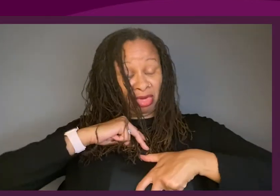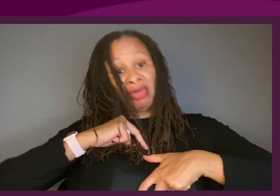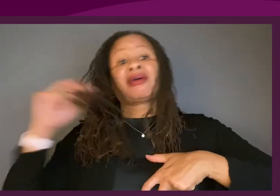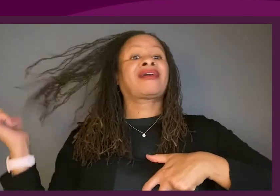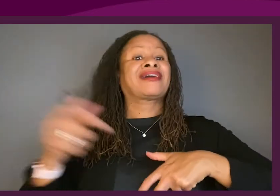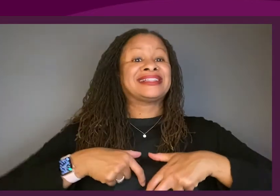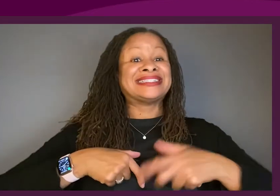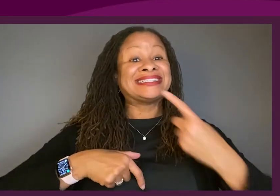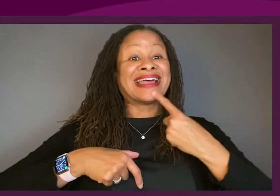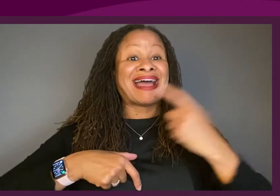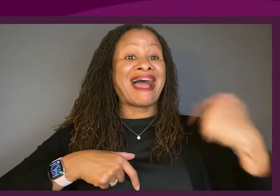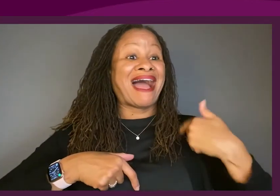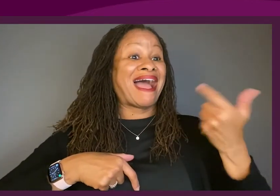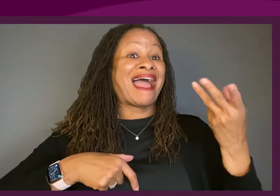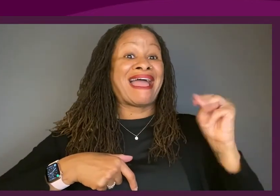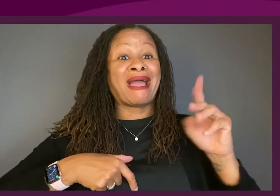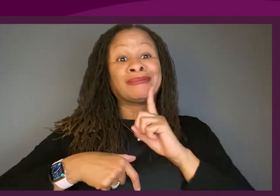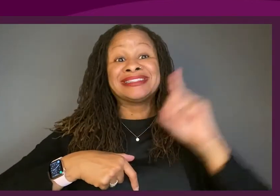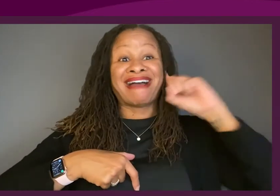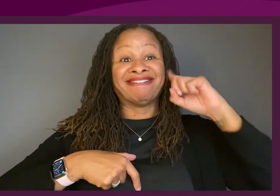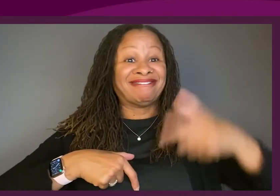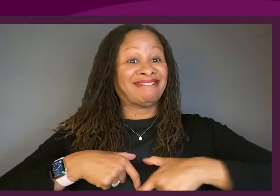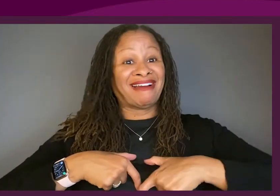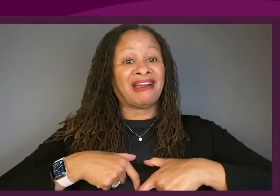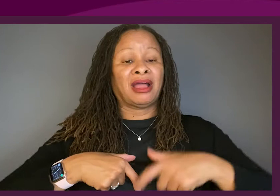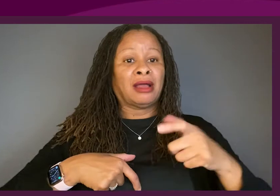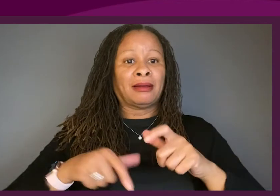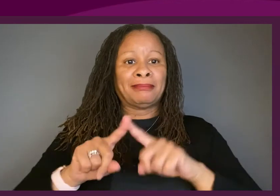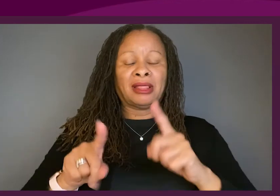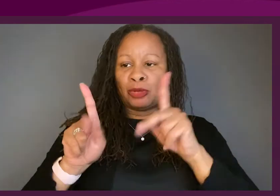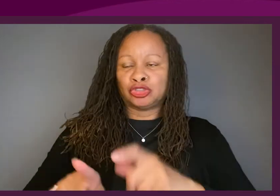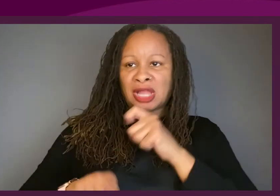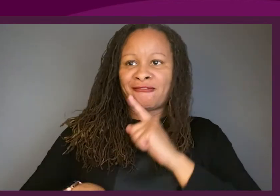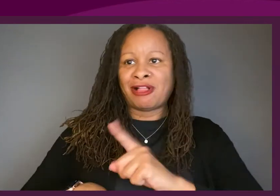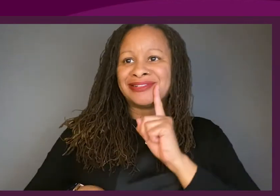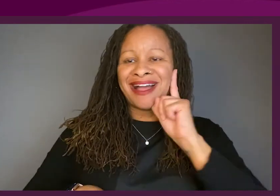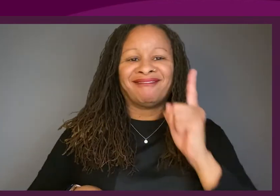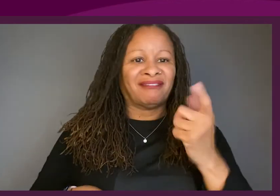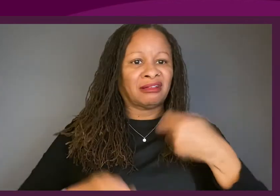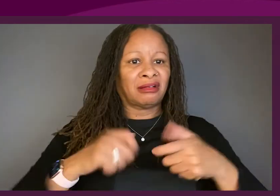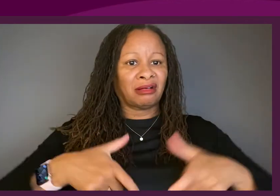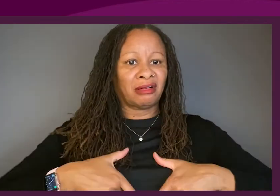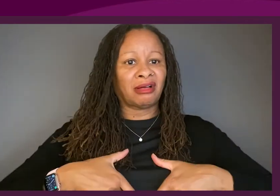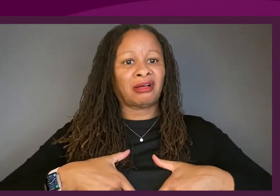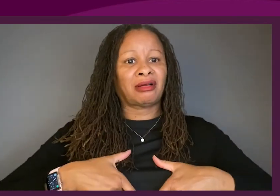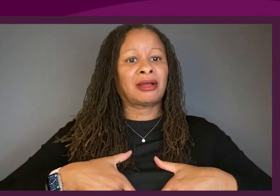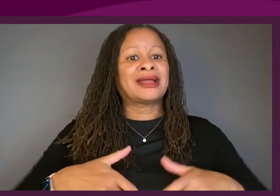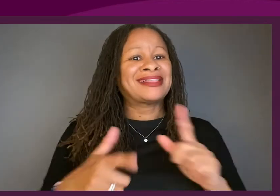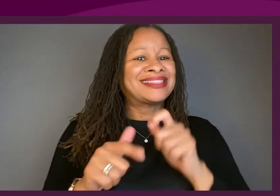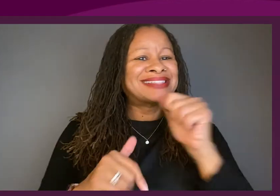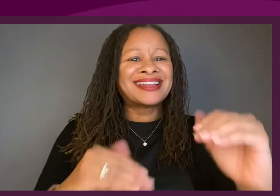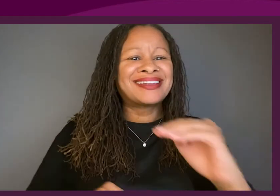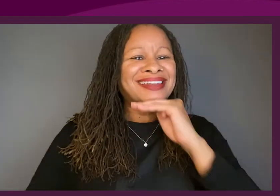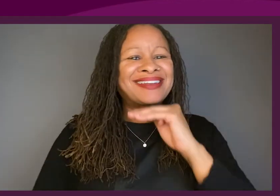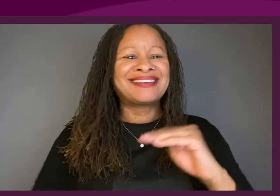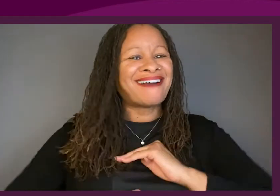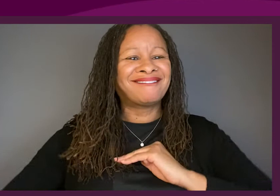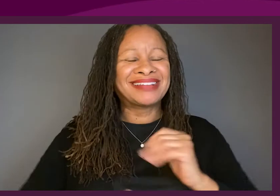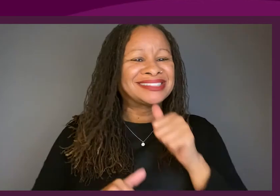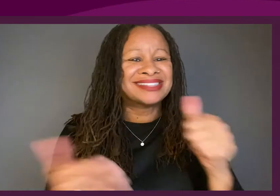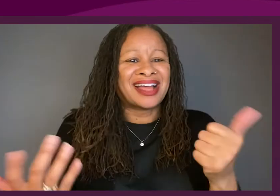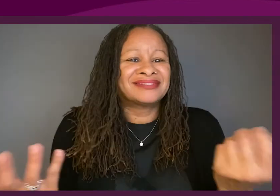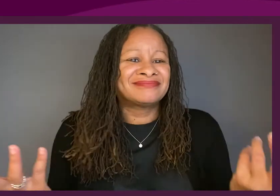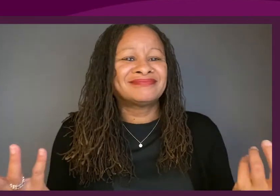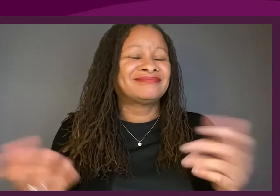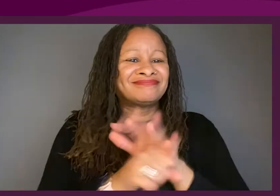But these are not adequate solutions to the planning and exercising process because you